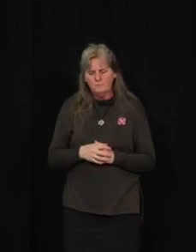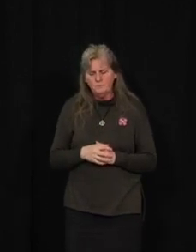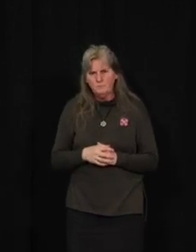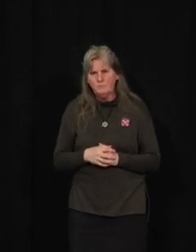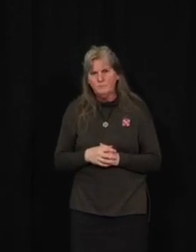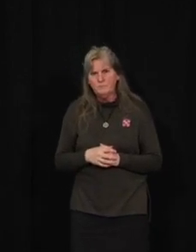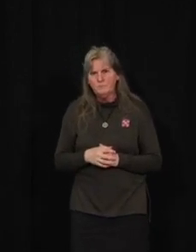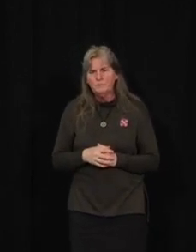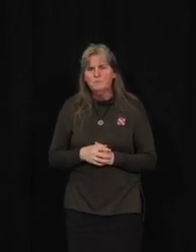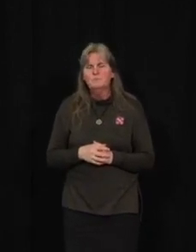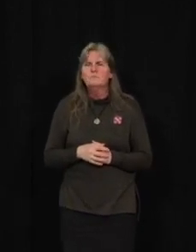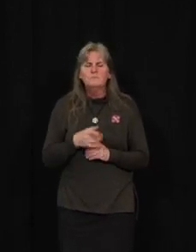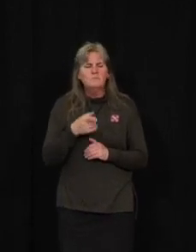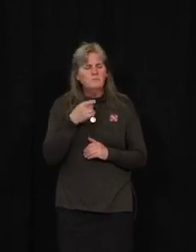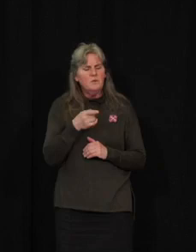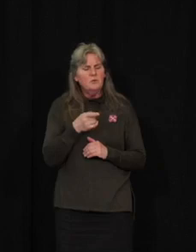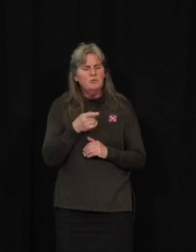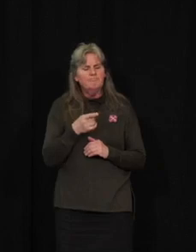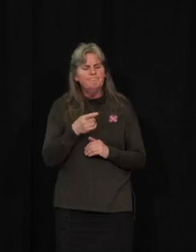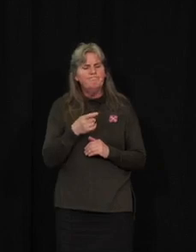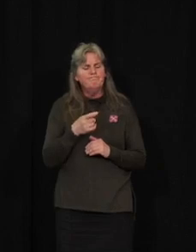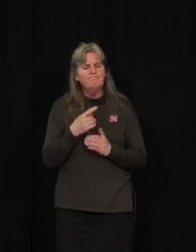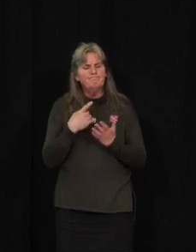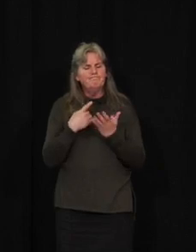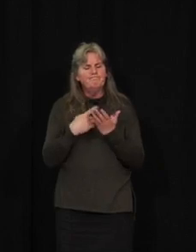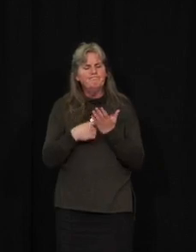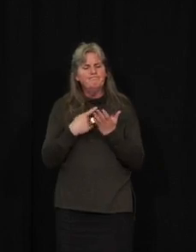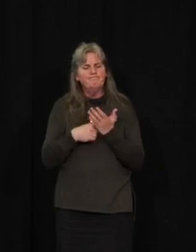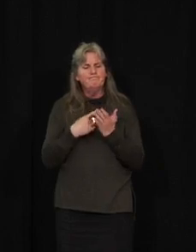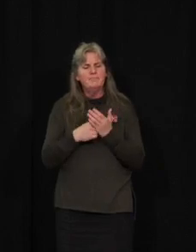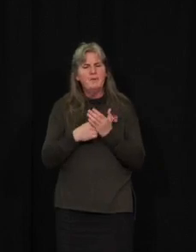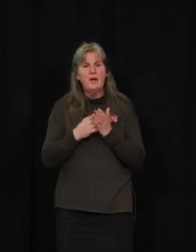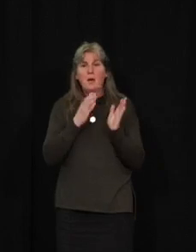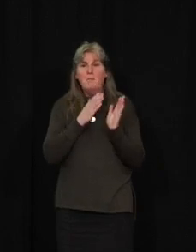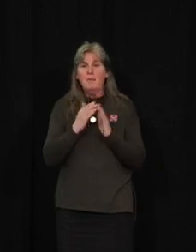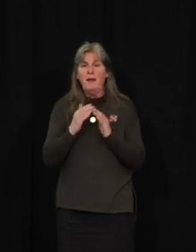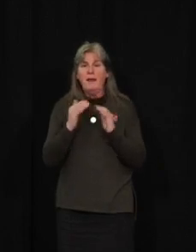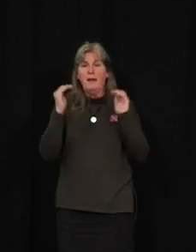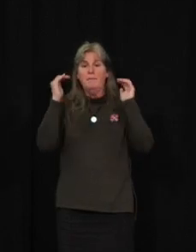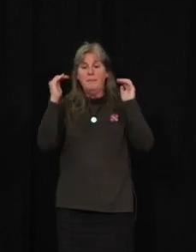plan as phases. I was wondering if you had an idea how many phases there could